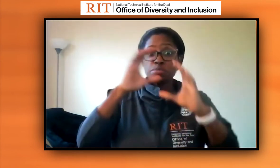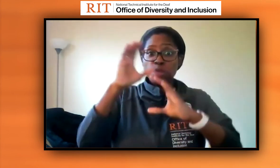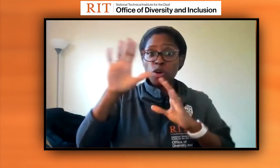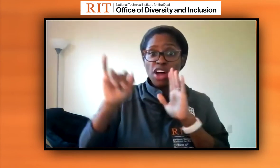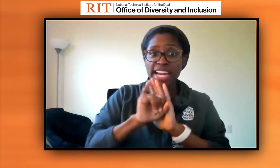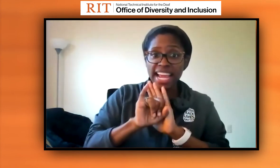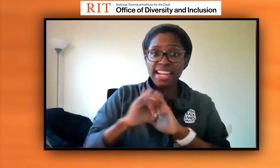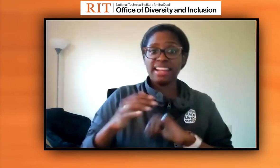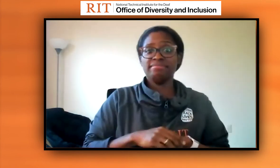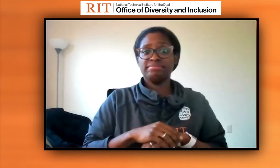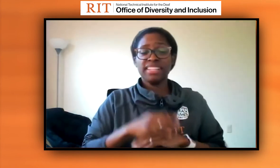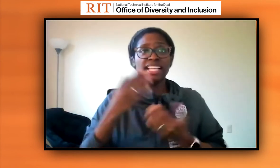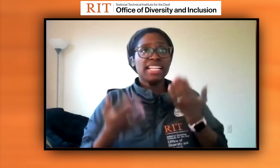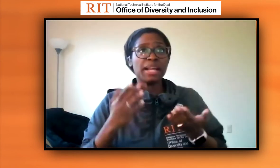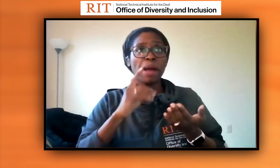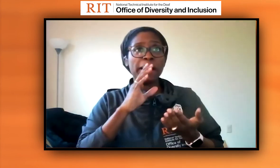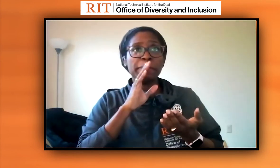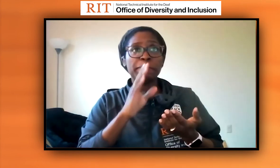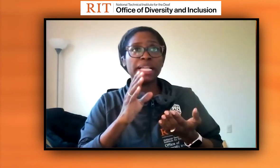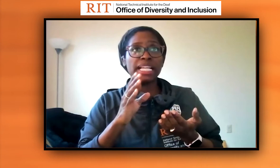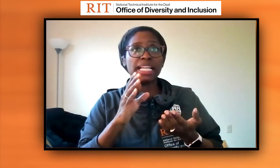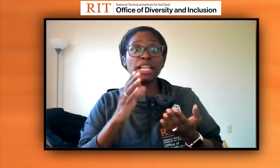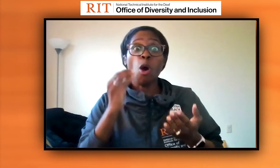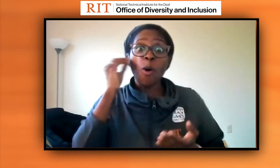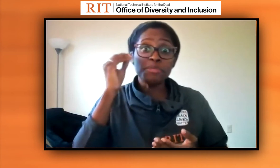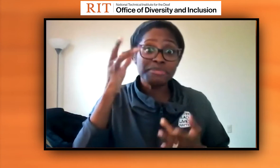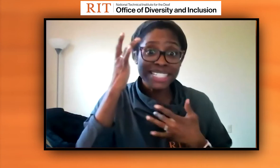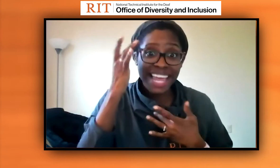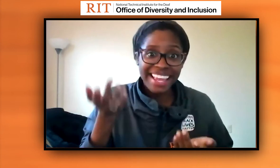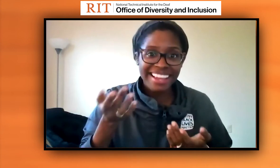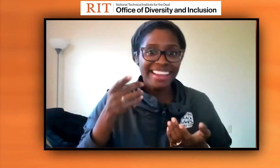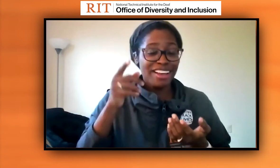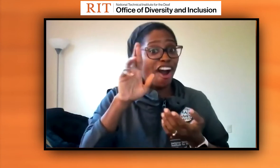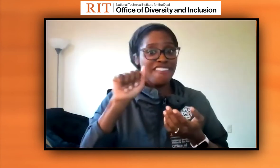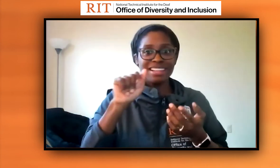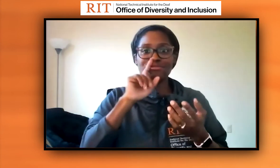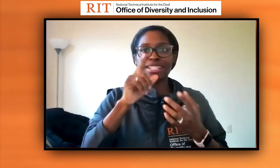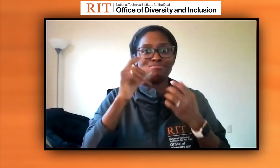When they come here, perhaps students are exploring their identity. Perhaps they're homesick.